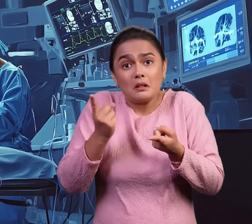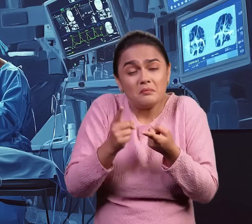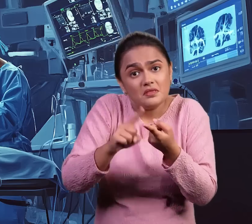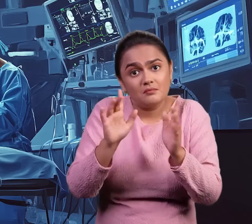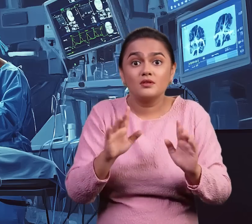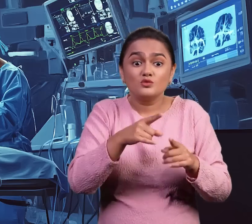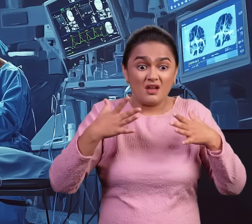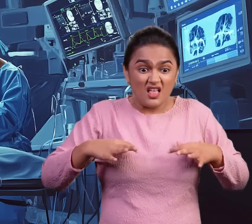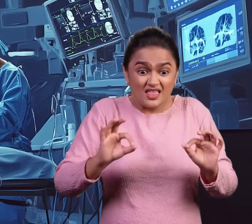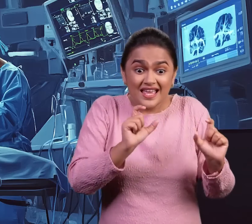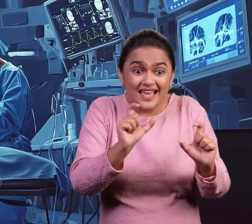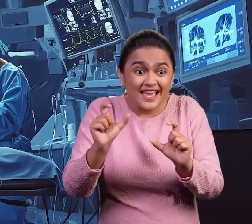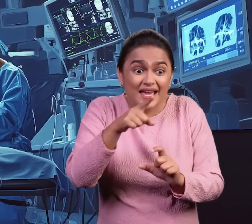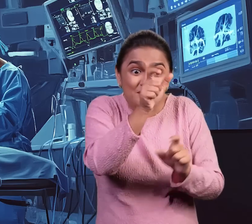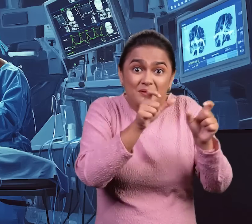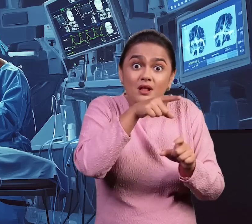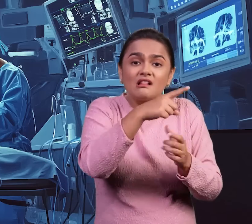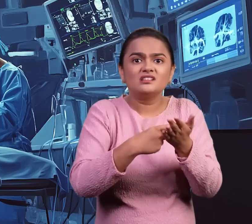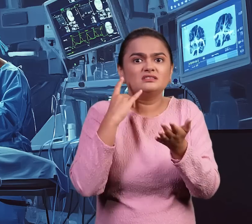That is why healthcare workers are at greater risk.